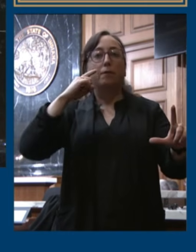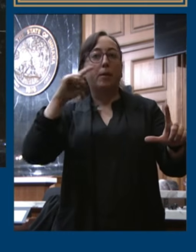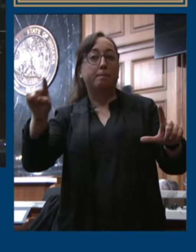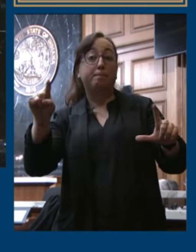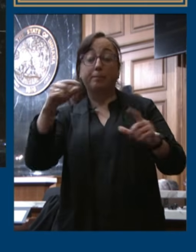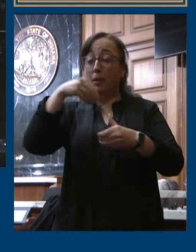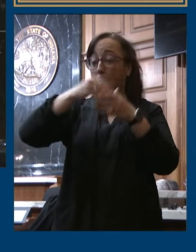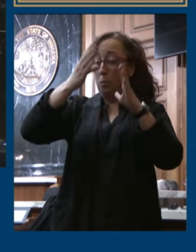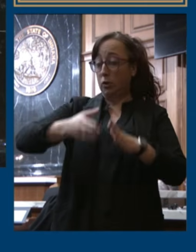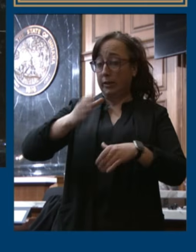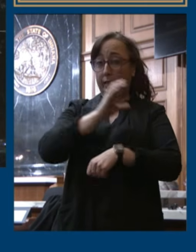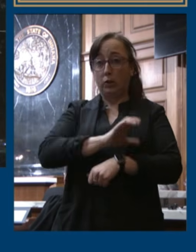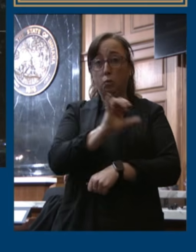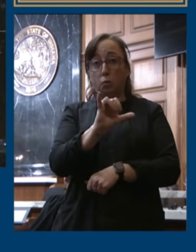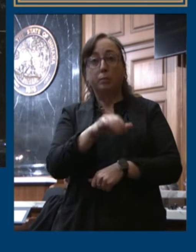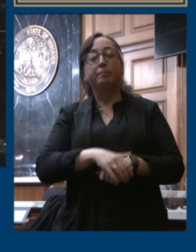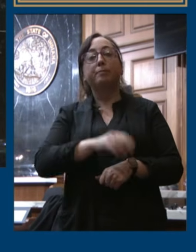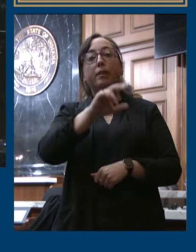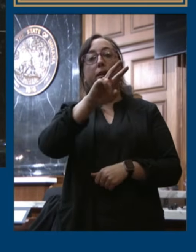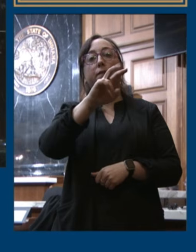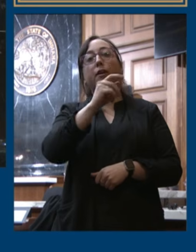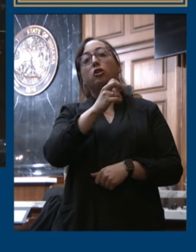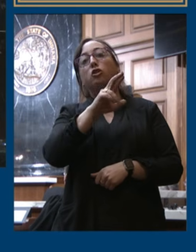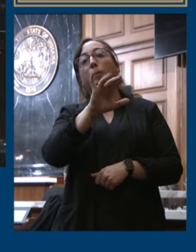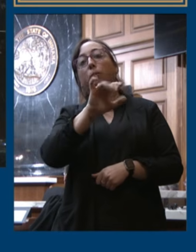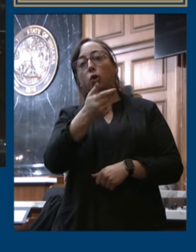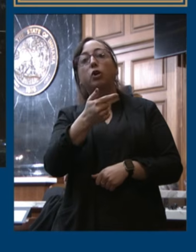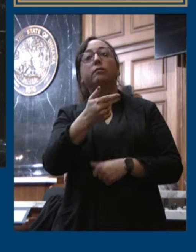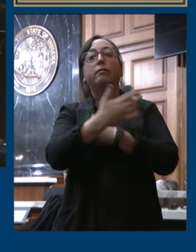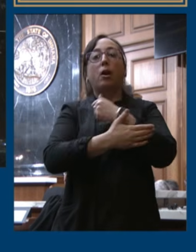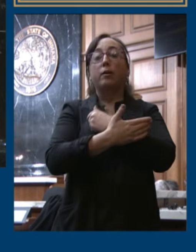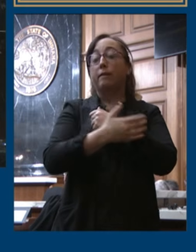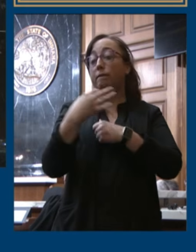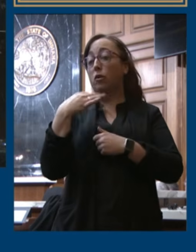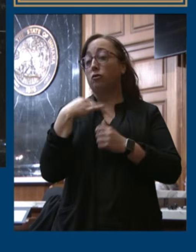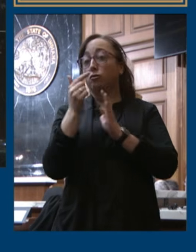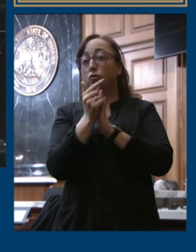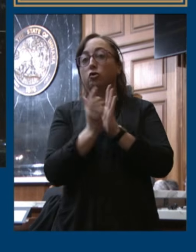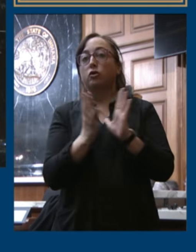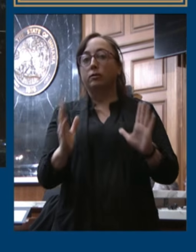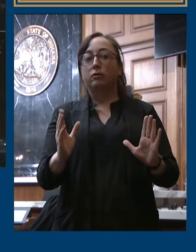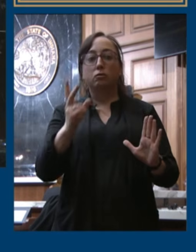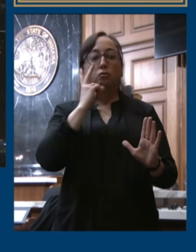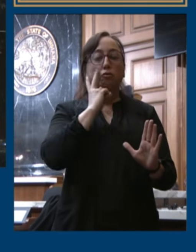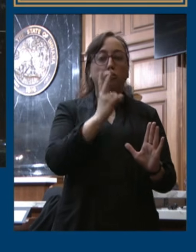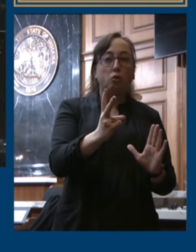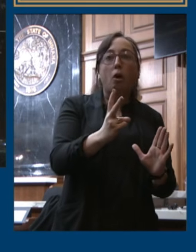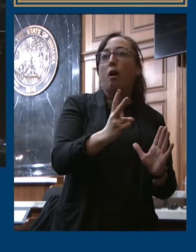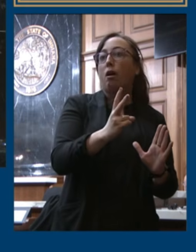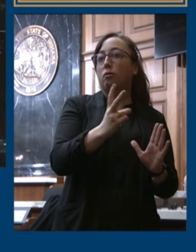AT ONE SUCH CLINIC IN VANDERBURGH COUNTY, VOLUNTEER ATTORNEYS DISCOVERED AN ELDERLY COUPLE DROWNING IN MEDICAL DEBT.